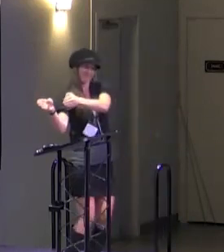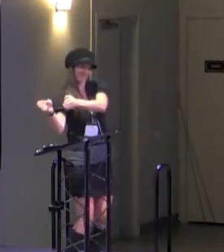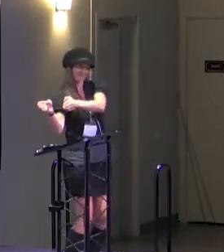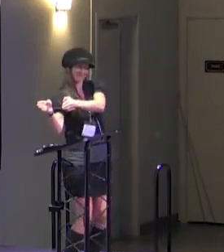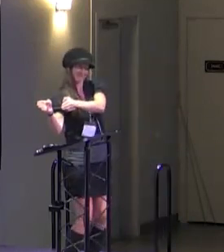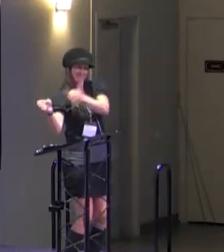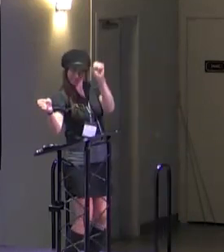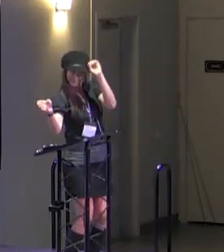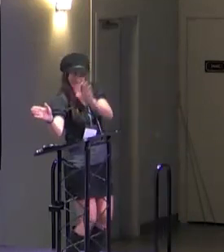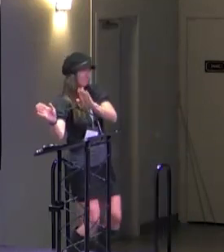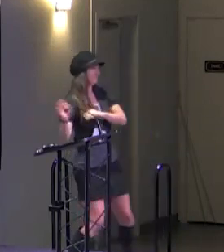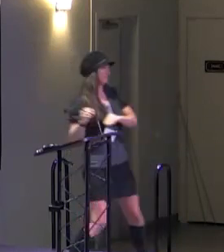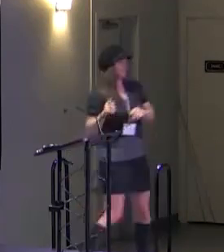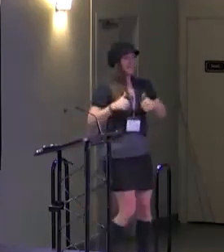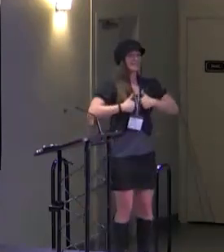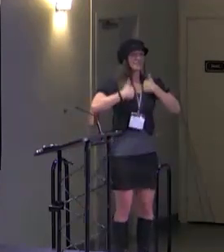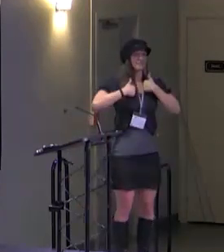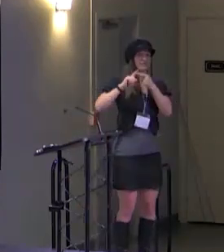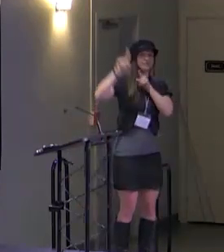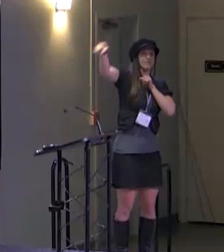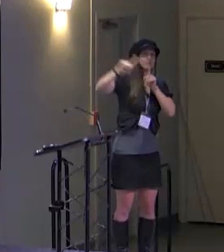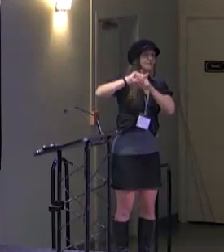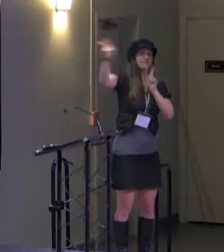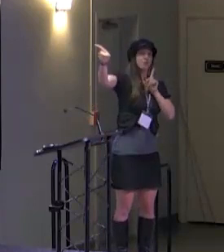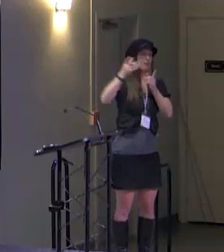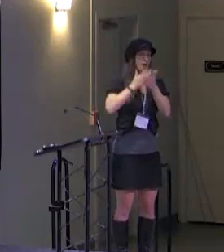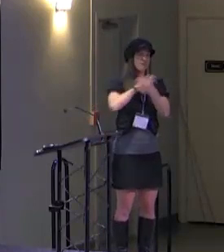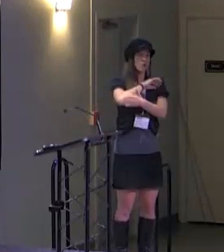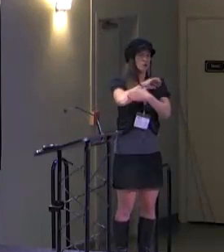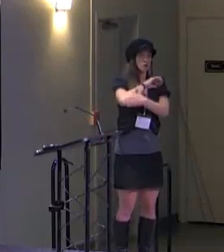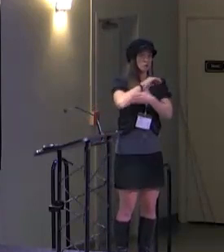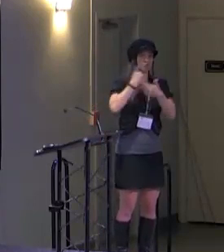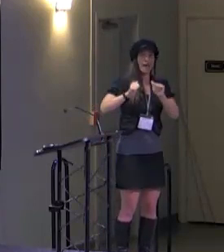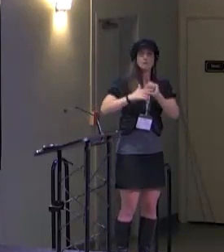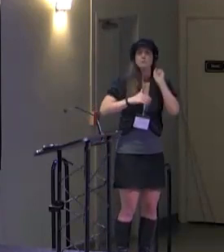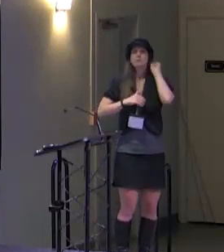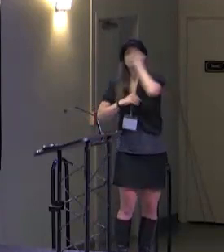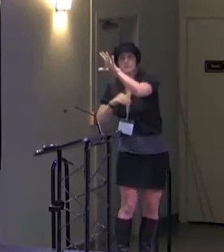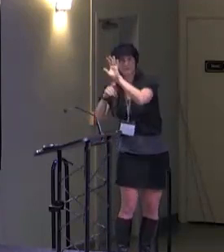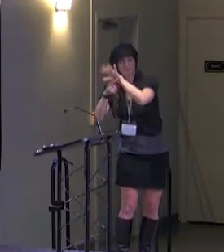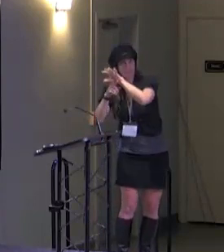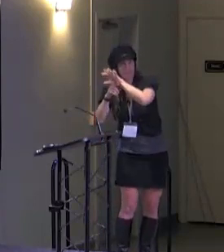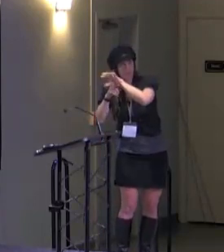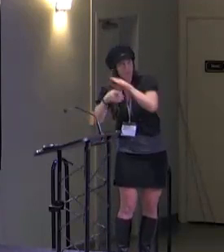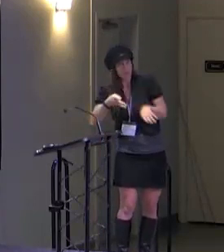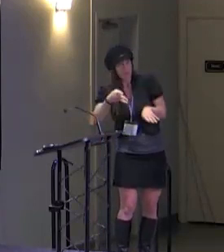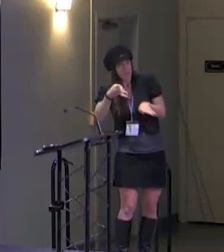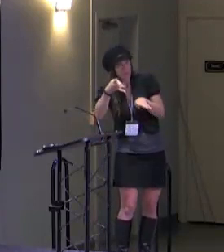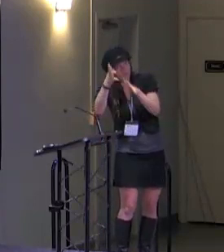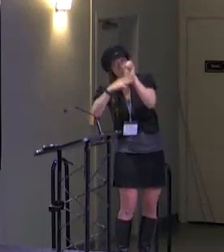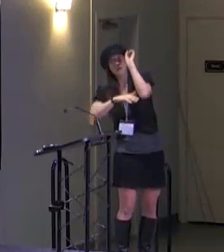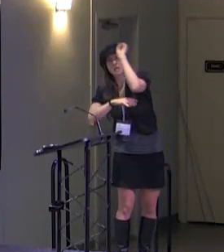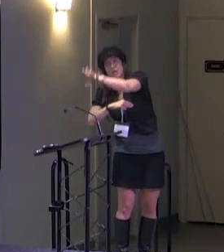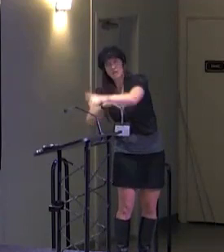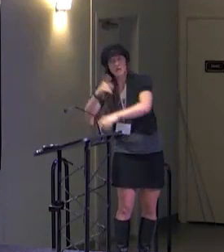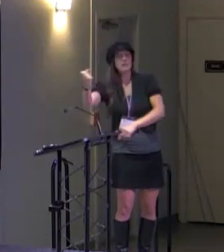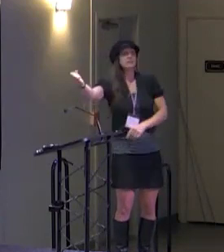He lived in a different part of the country than we did and so we would send him our drafts and it would take care of the country than we did.